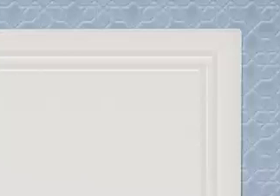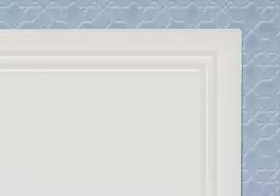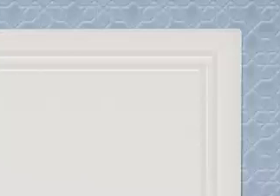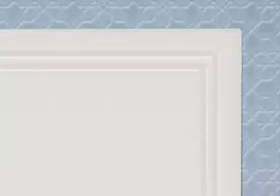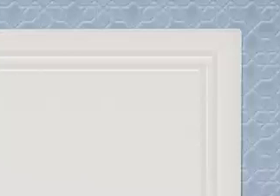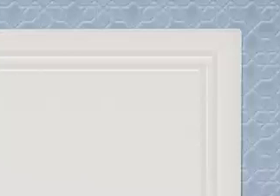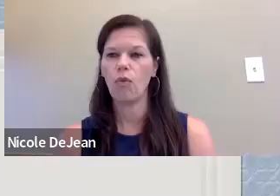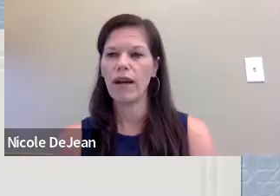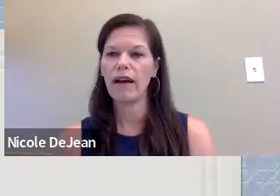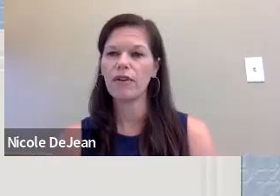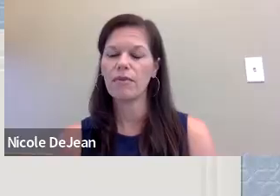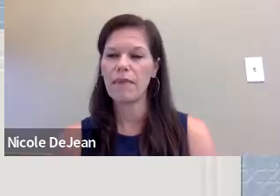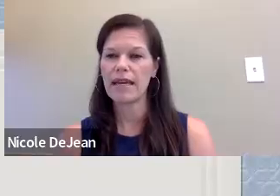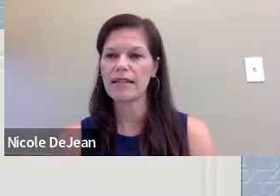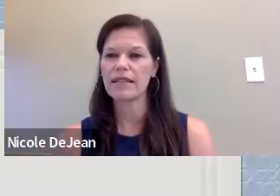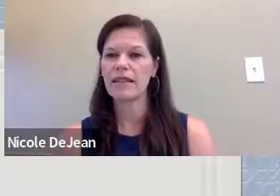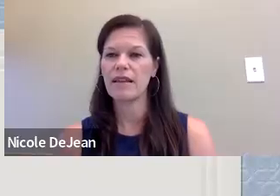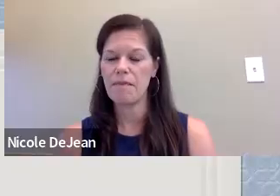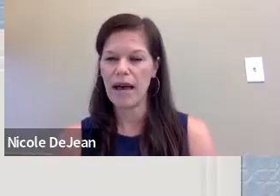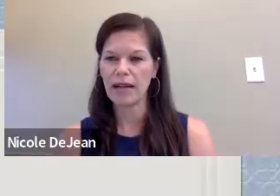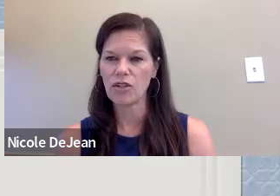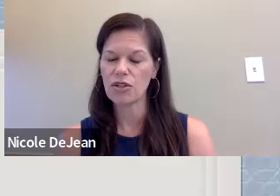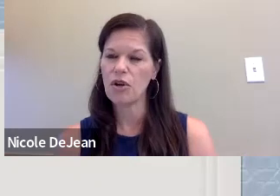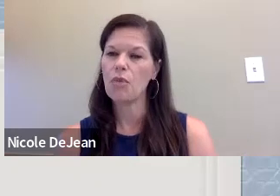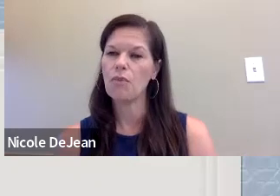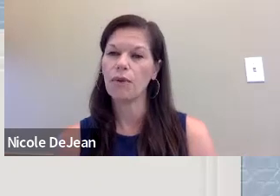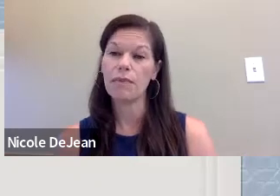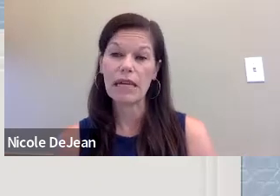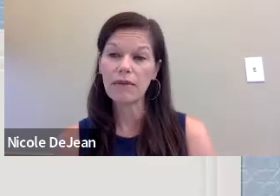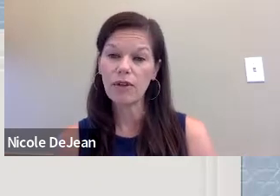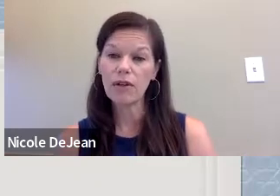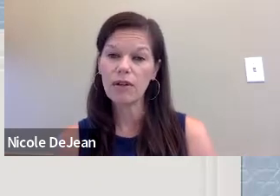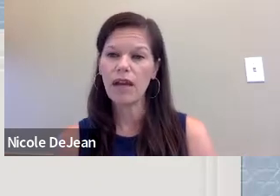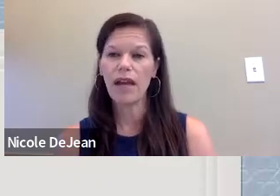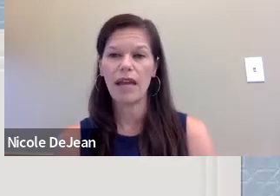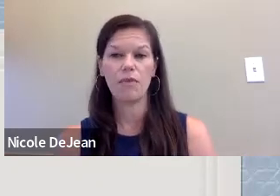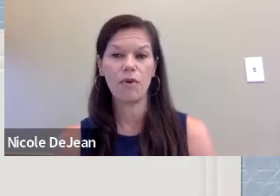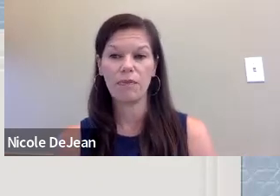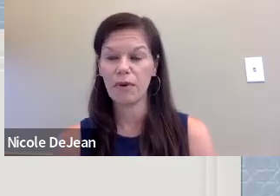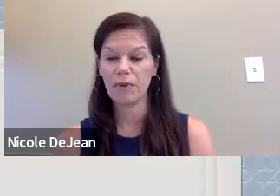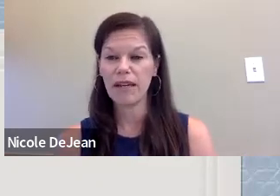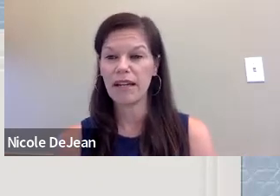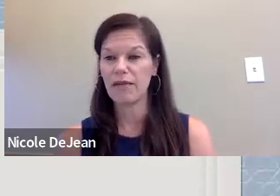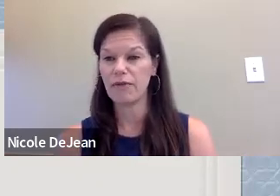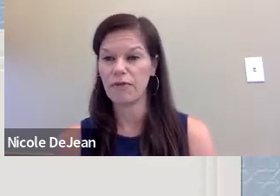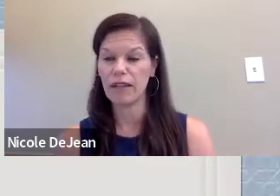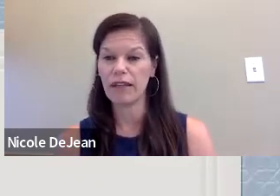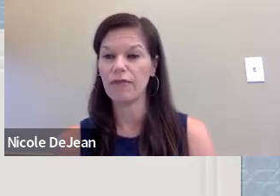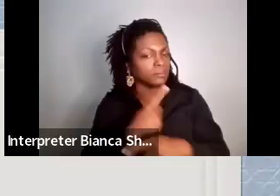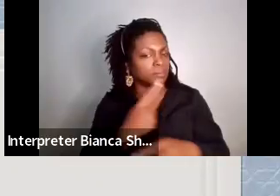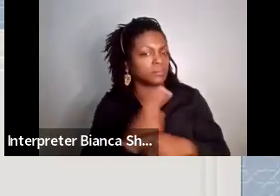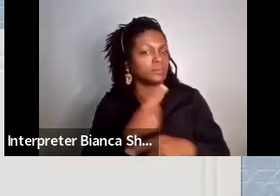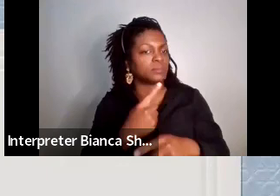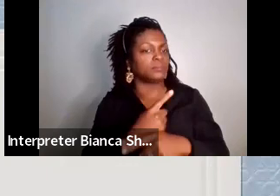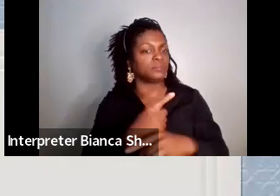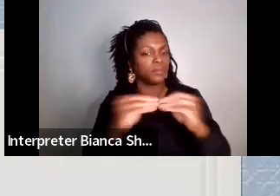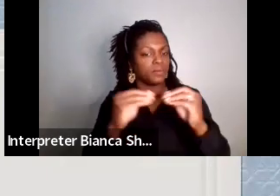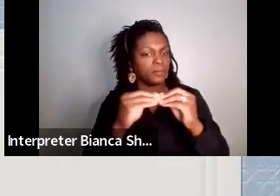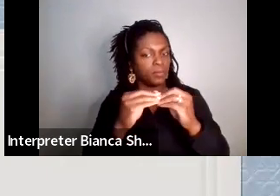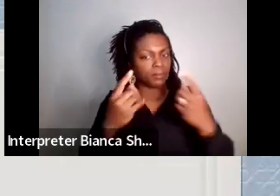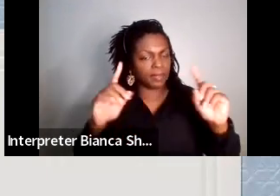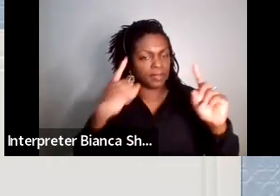Whatever makes the match more meaningful and more appropriate and fulfilling for that parent is the goal.